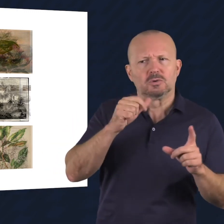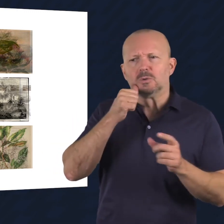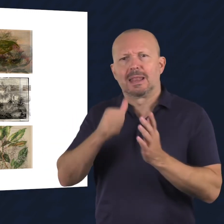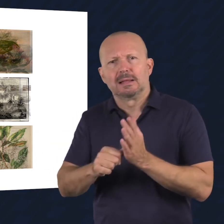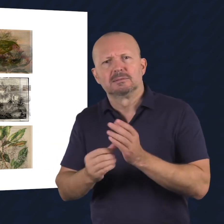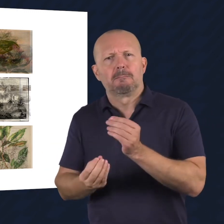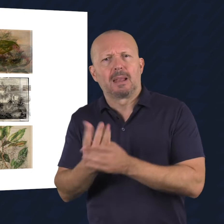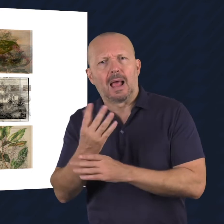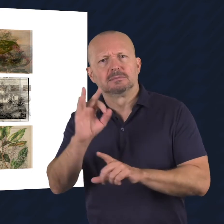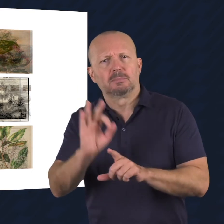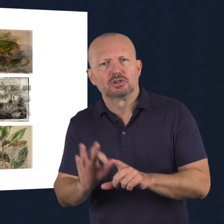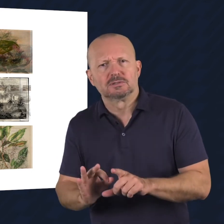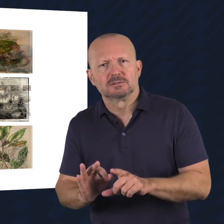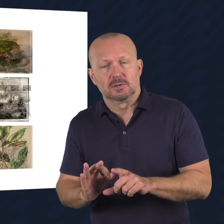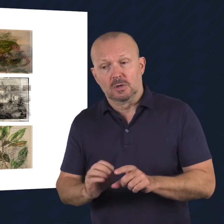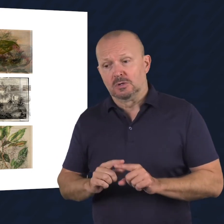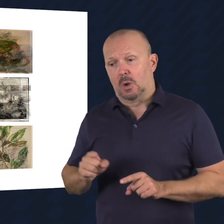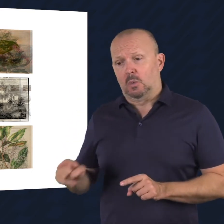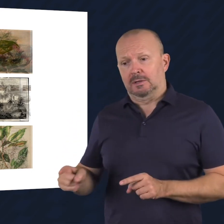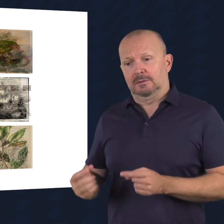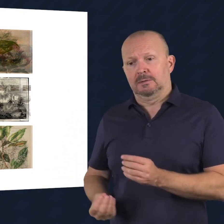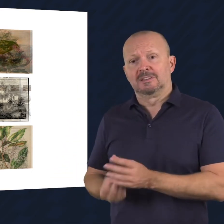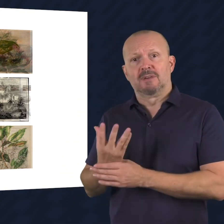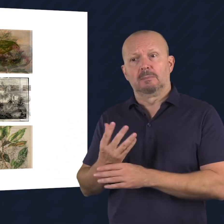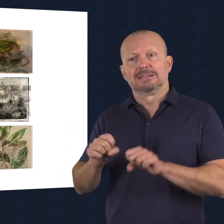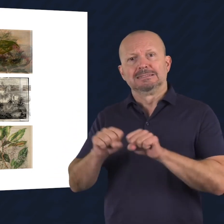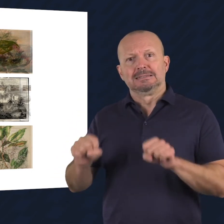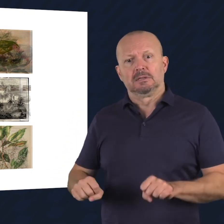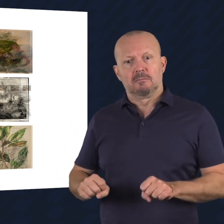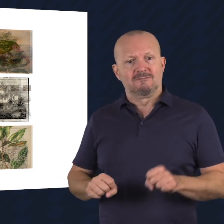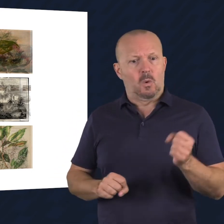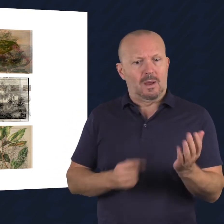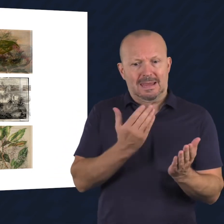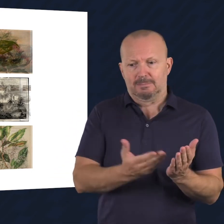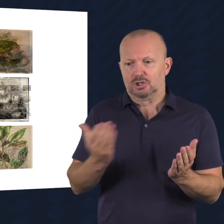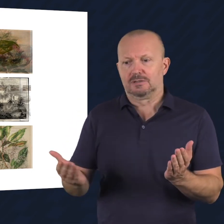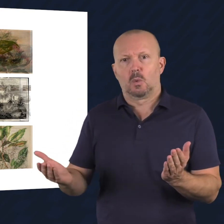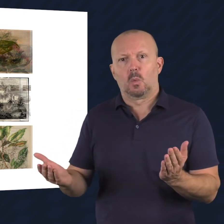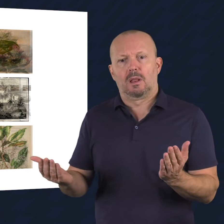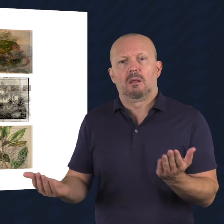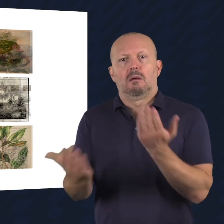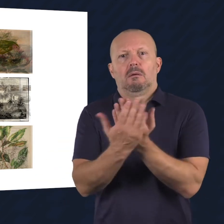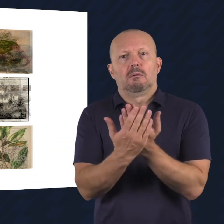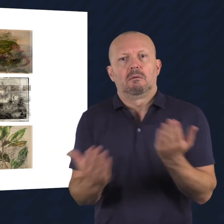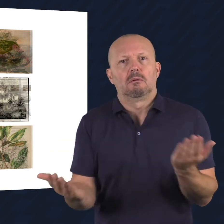Like a curiosity cabinet that juxtaposes objects to stimulate different kinds of association of thinking,